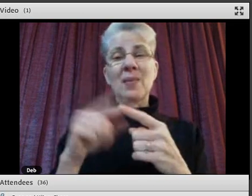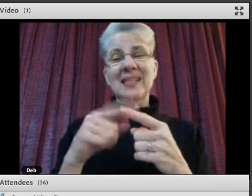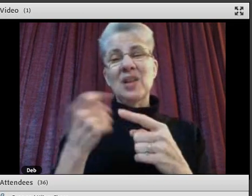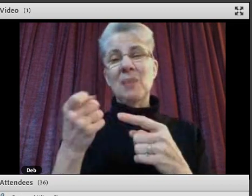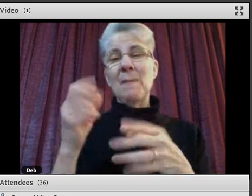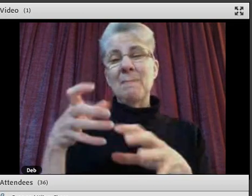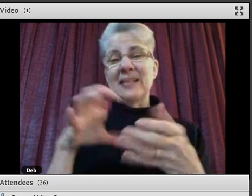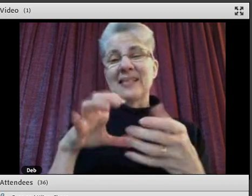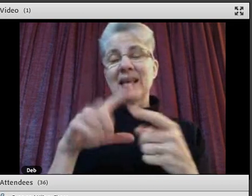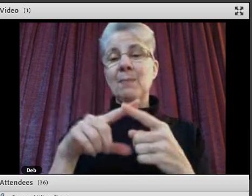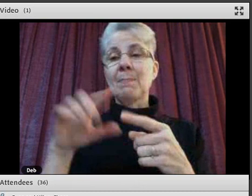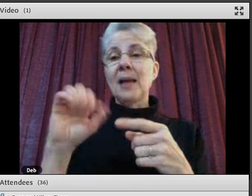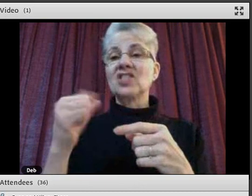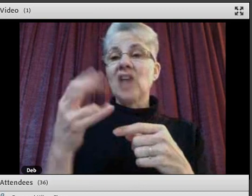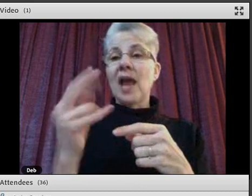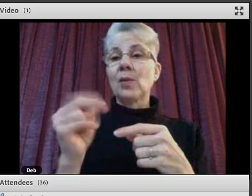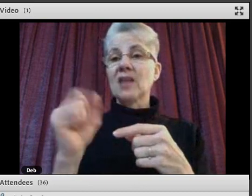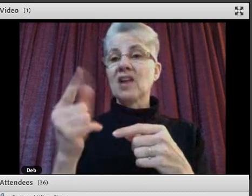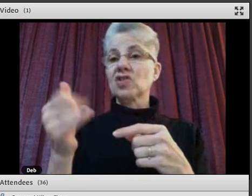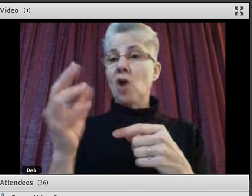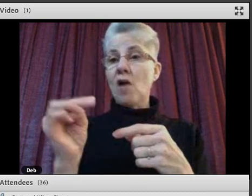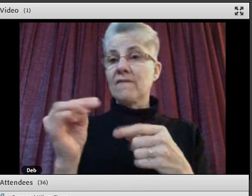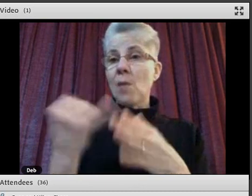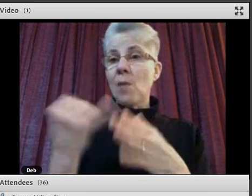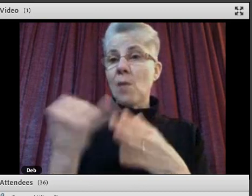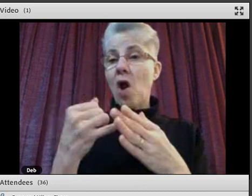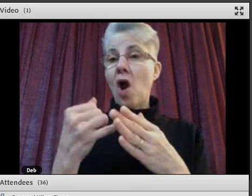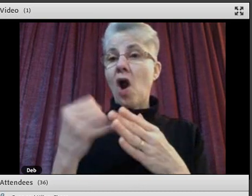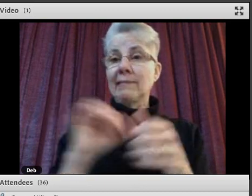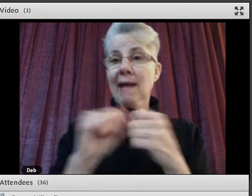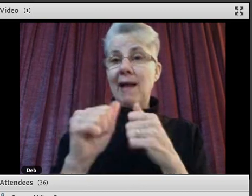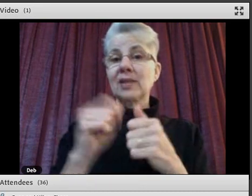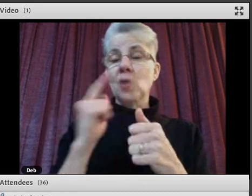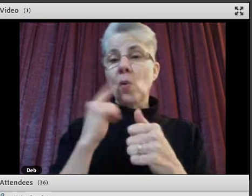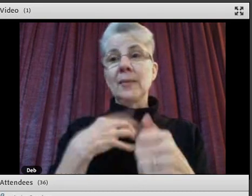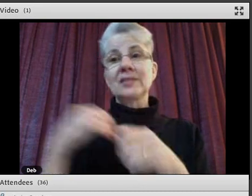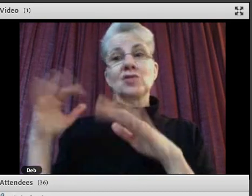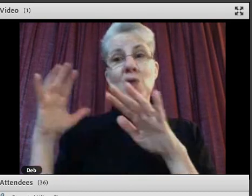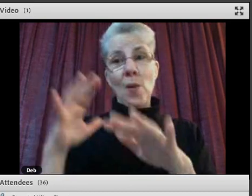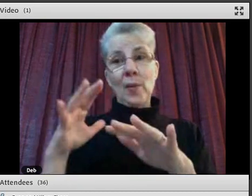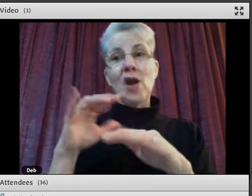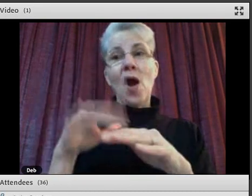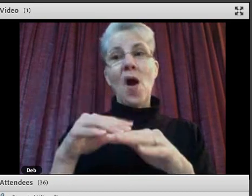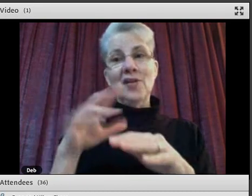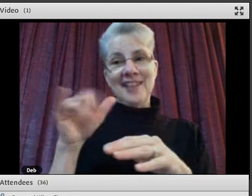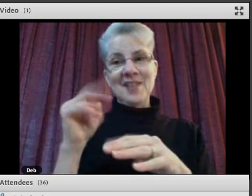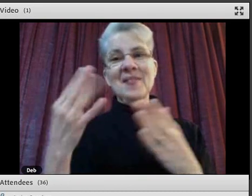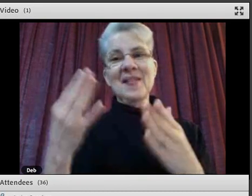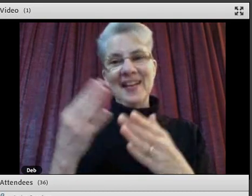our Styrofoam art contest at Full S.T.E.A.M. Ahead. So it will be snowing all January long.